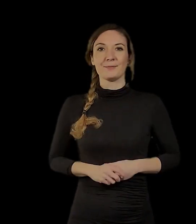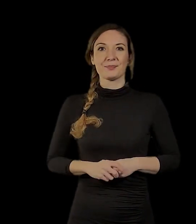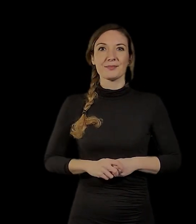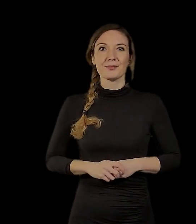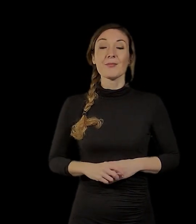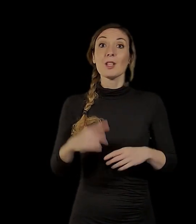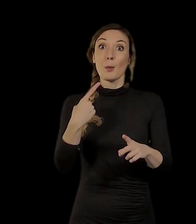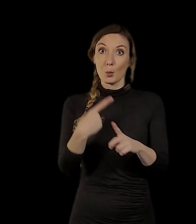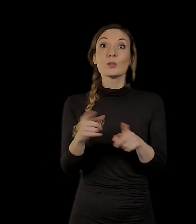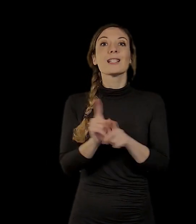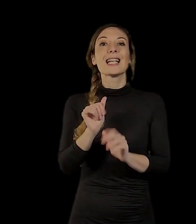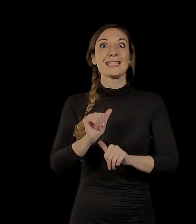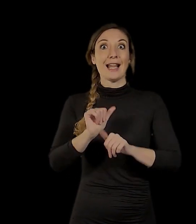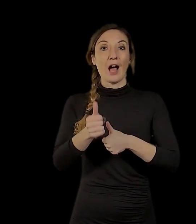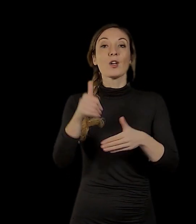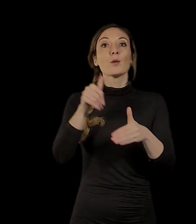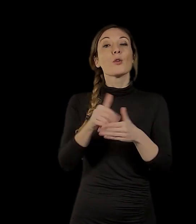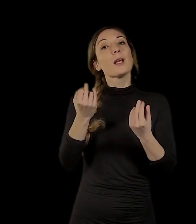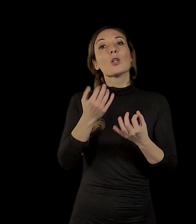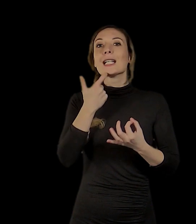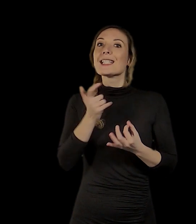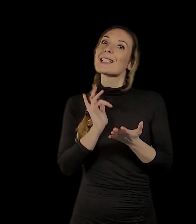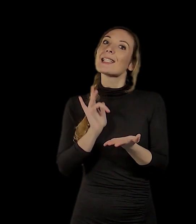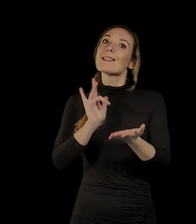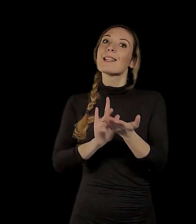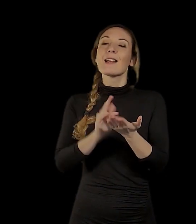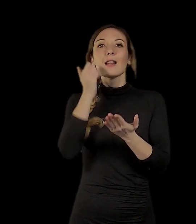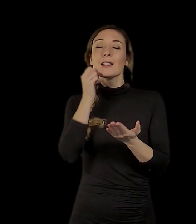people to cross from Modřany to the Vltava River.